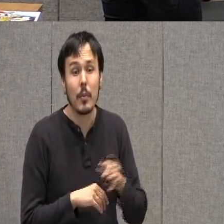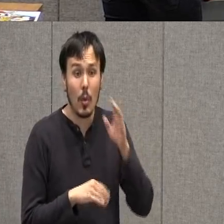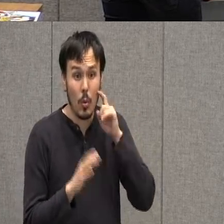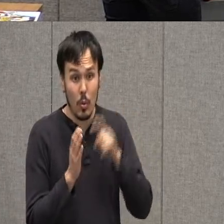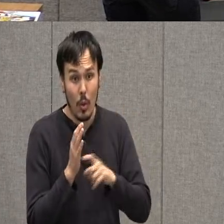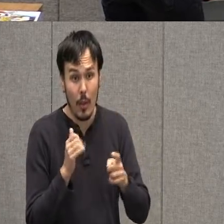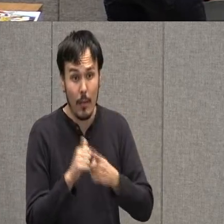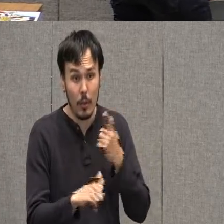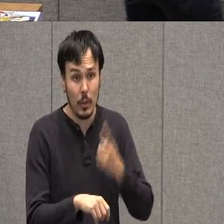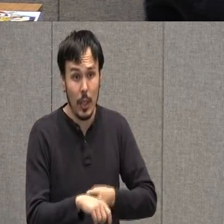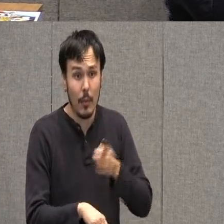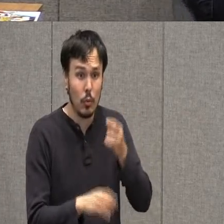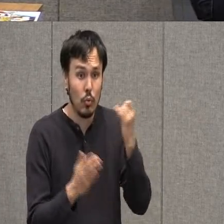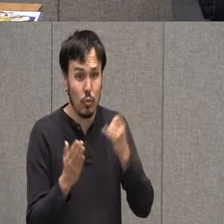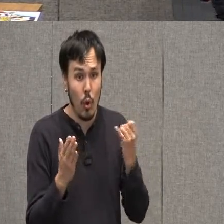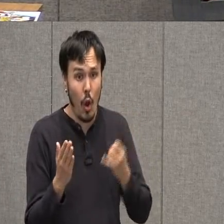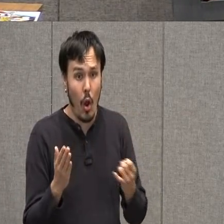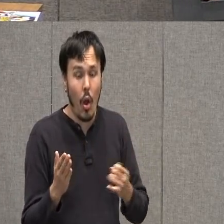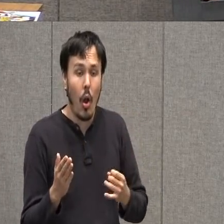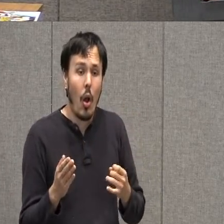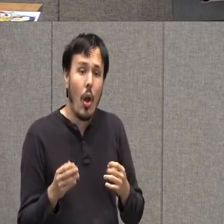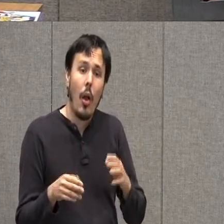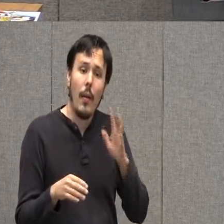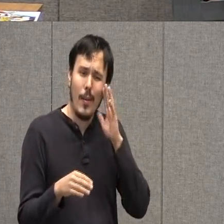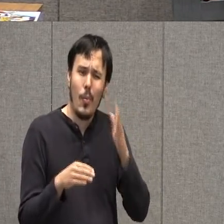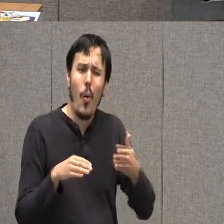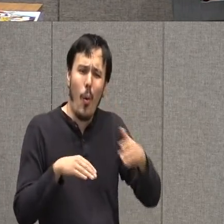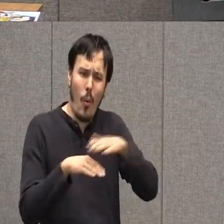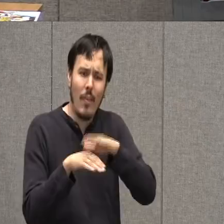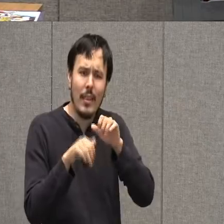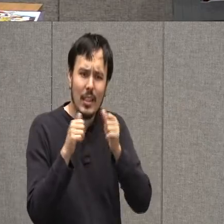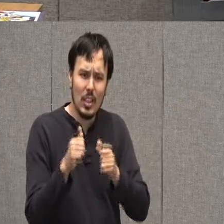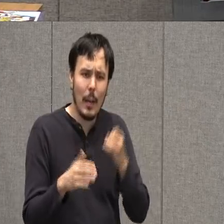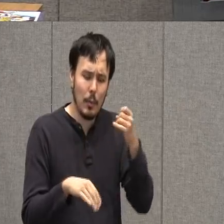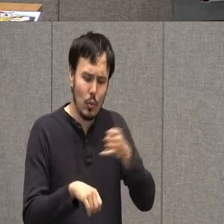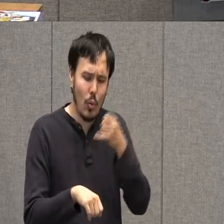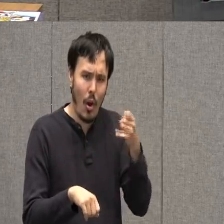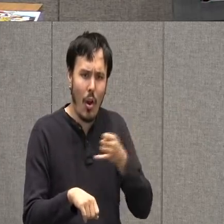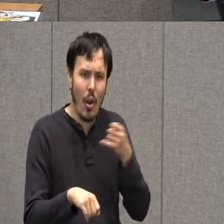Because remember, we don't look like ovals and circles. We have our own shapes.